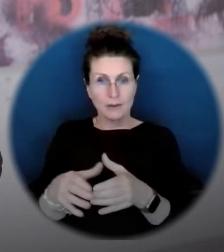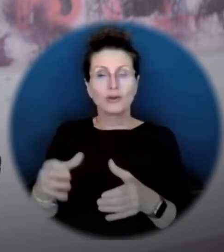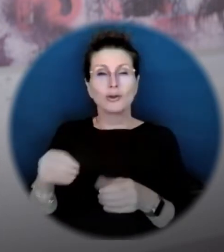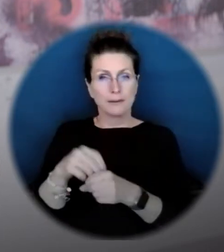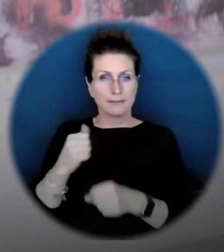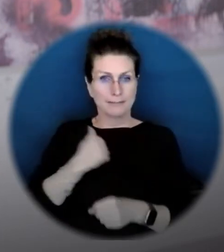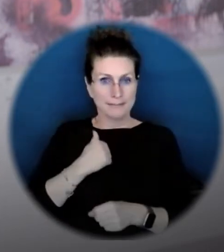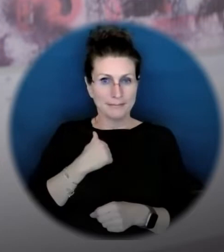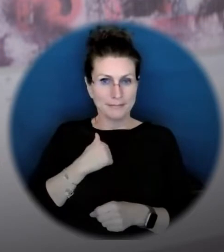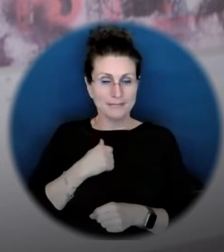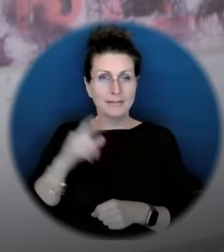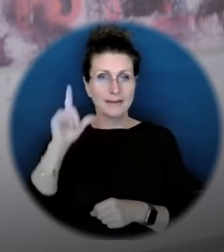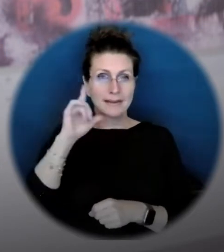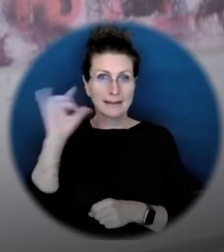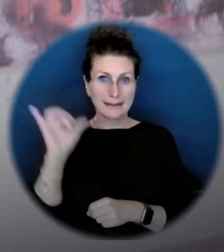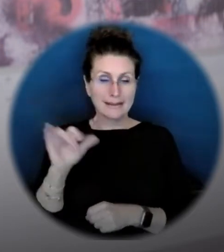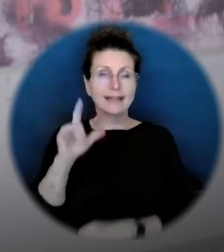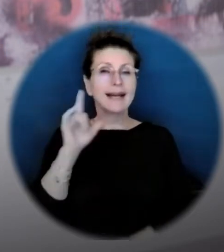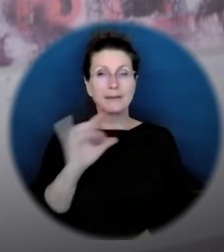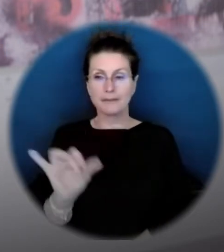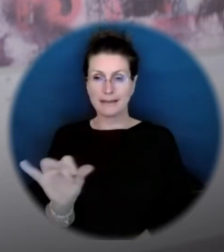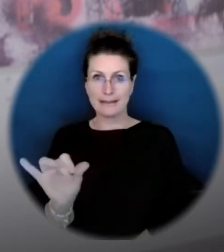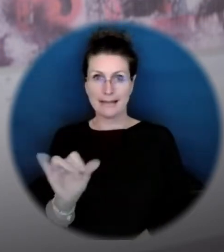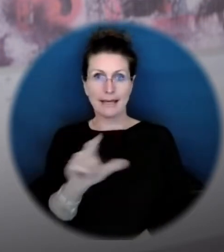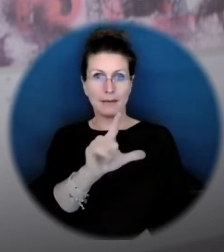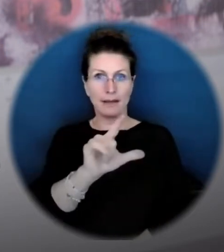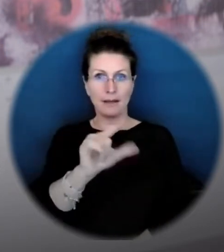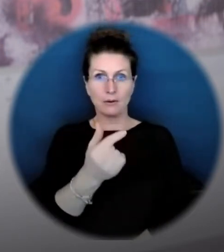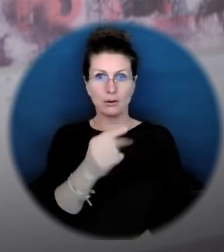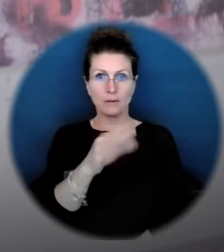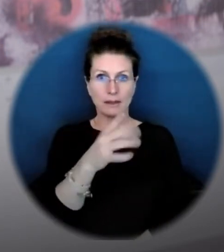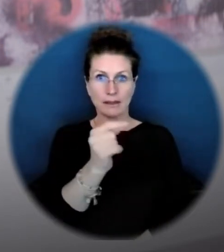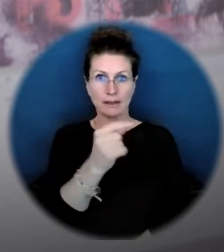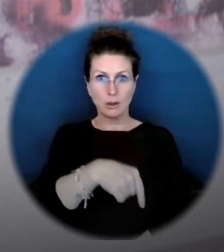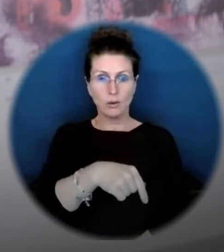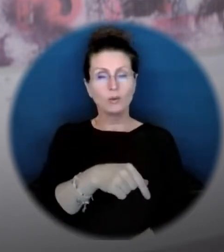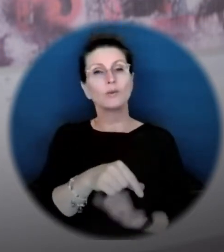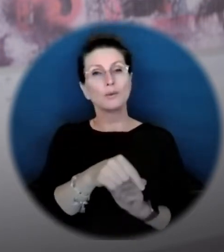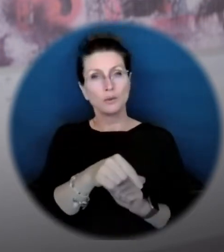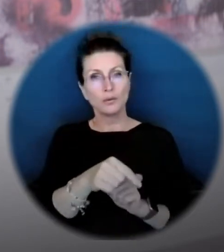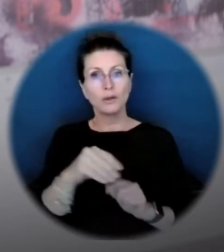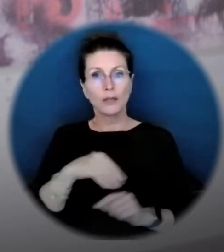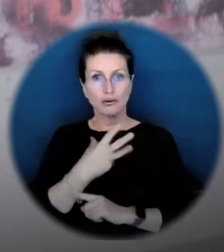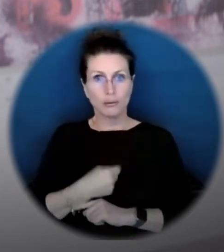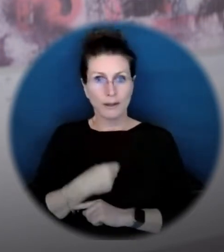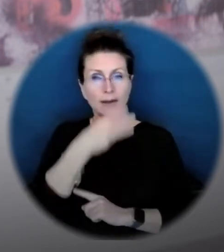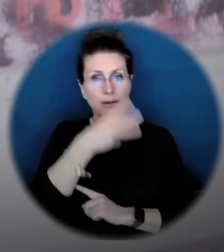Similarly, LGBTQ plus community members, including transgender women,